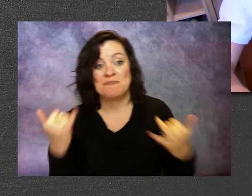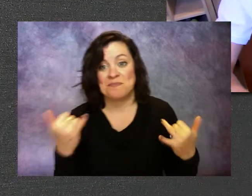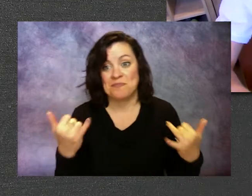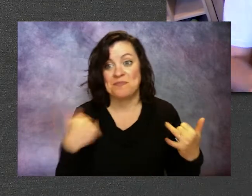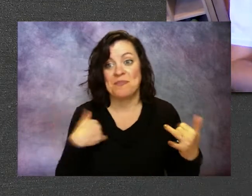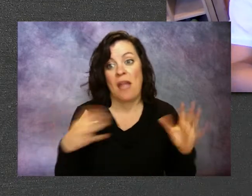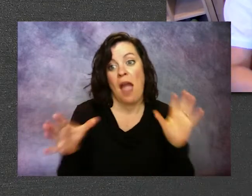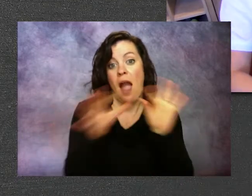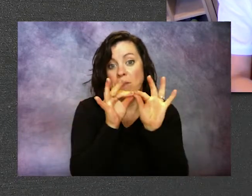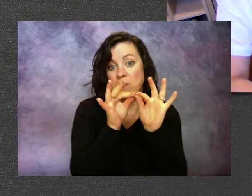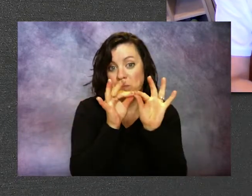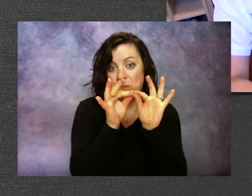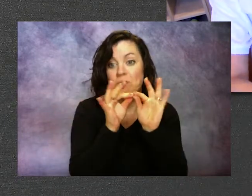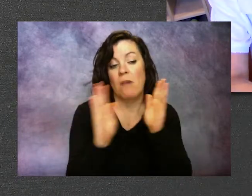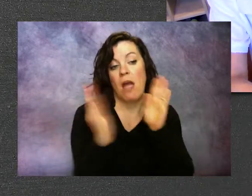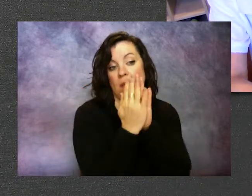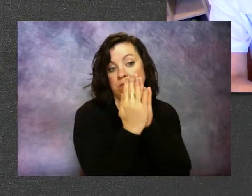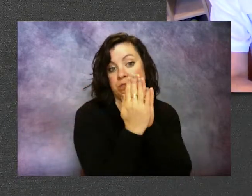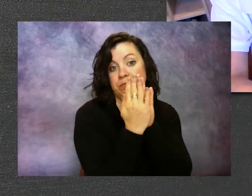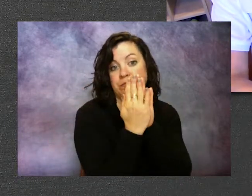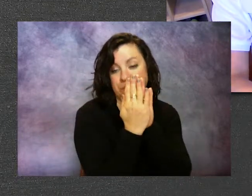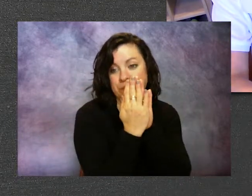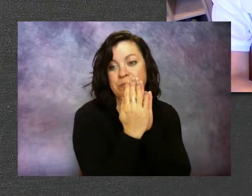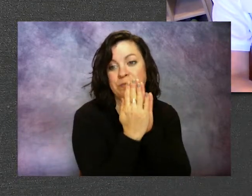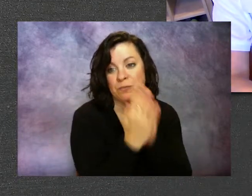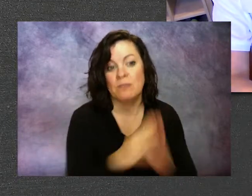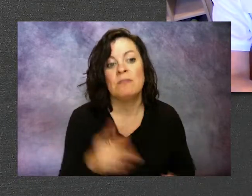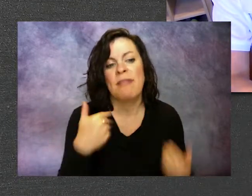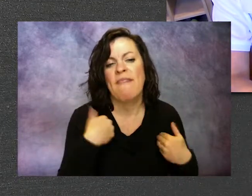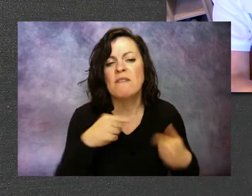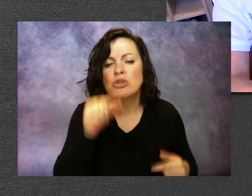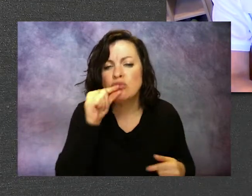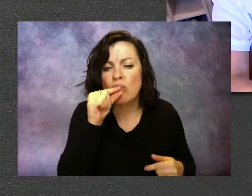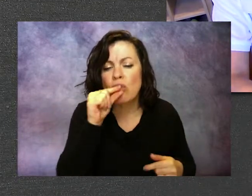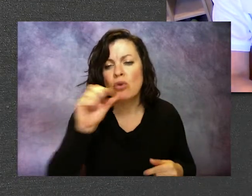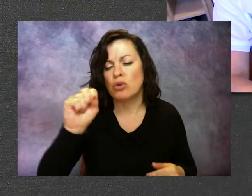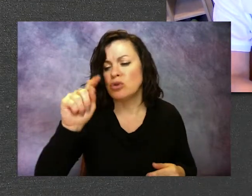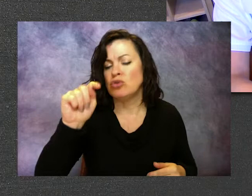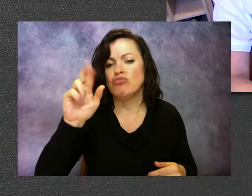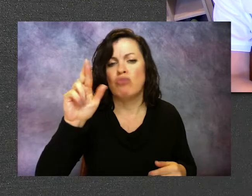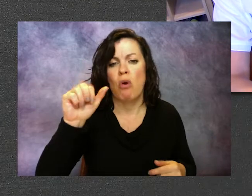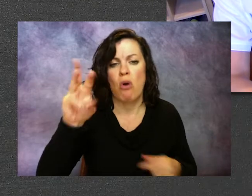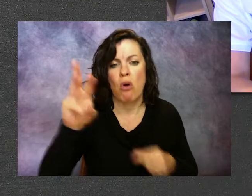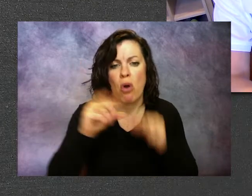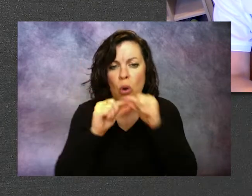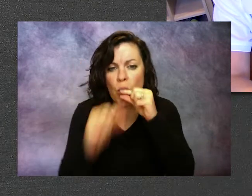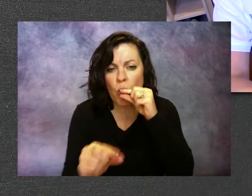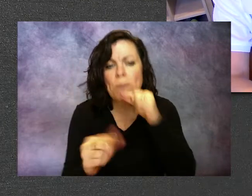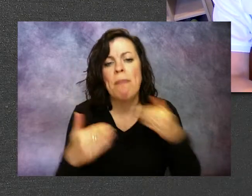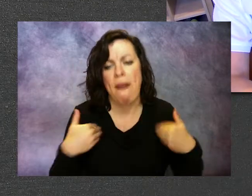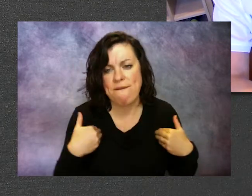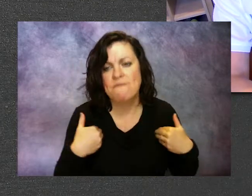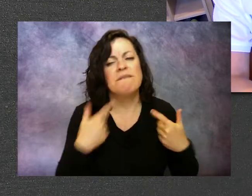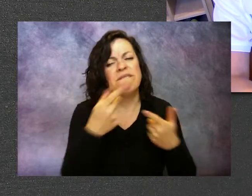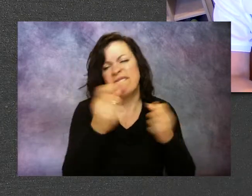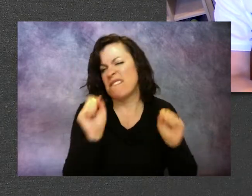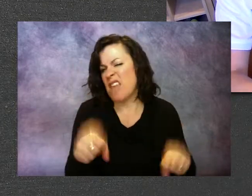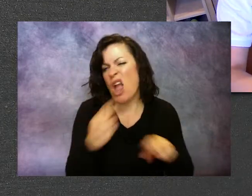So, I'm gonna use a straw. Okay. A straw works really good 'cause you could either tape it, glue it or staple it. I'm just gonna probably tape it on there real quick.